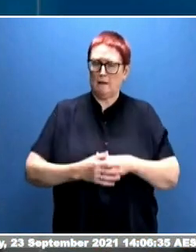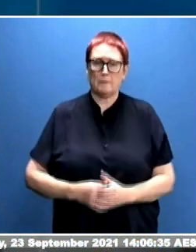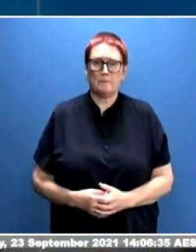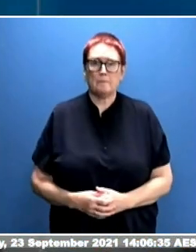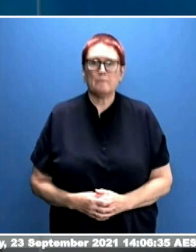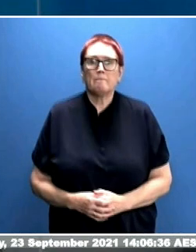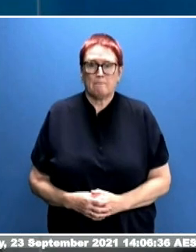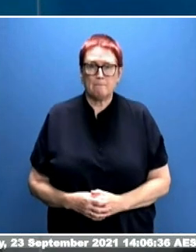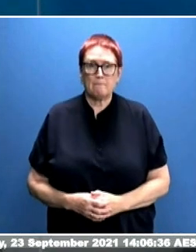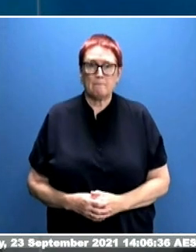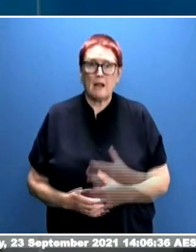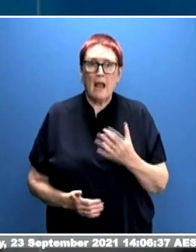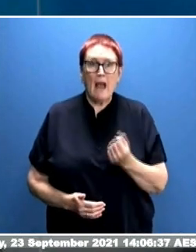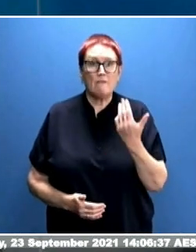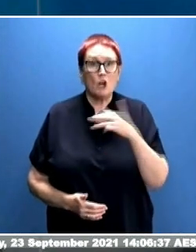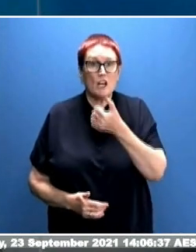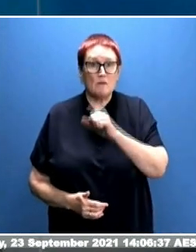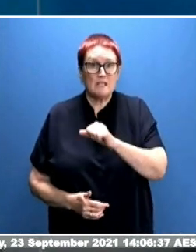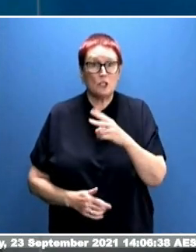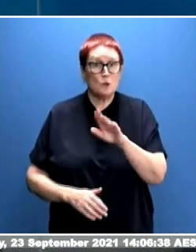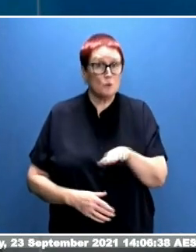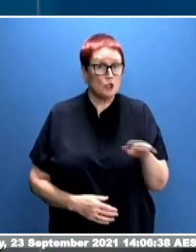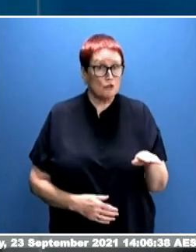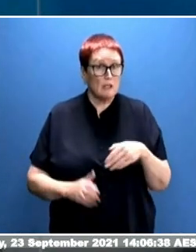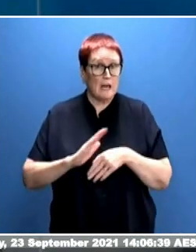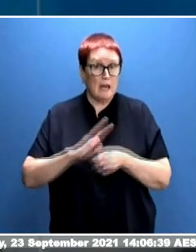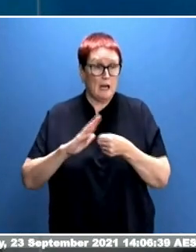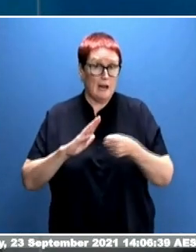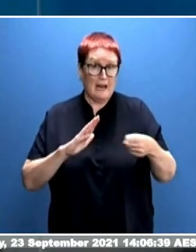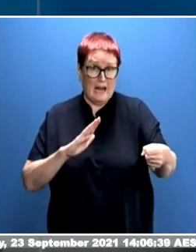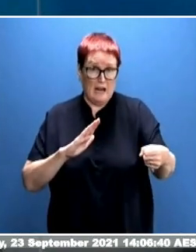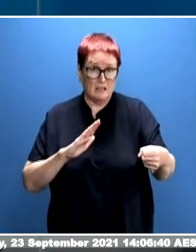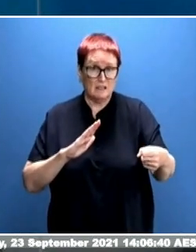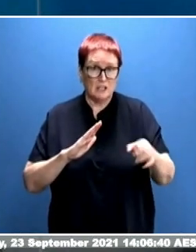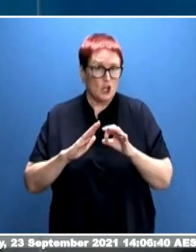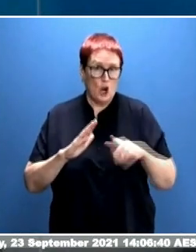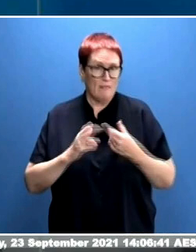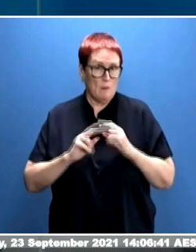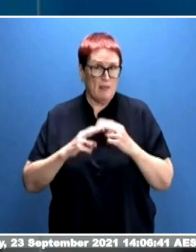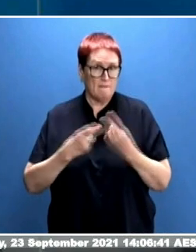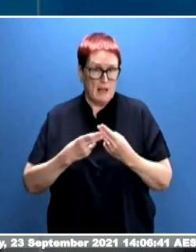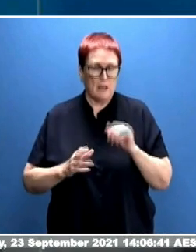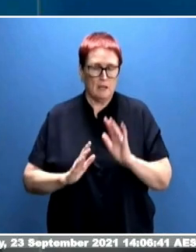Today there's 962 children in out-of-home care in the Northern Territory.